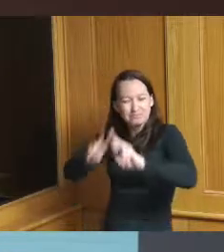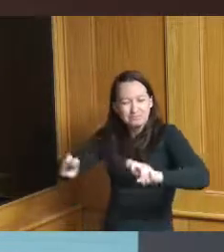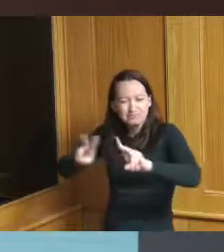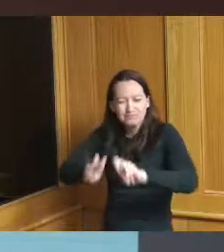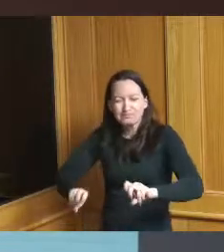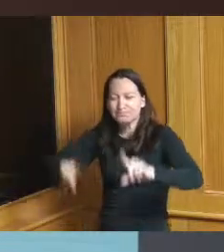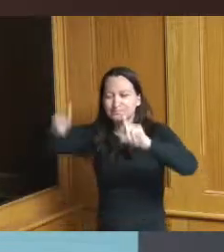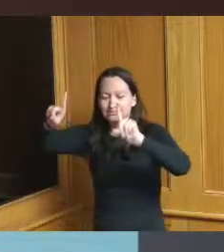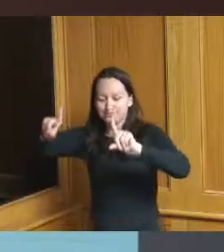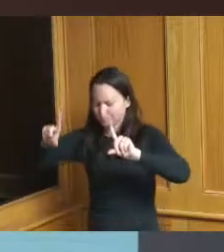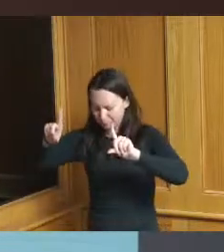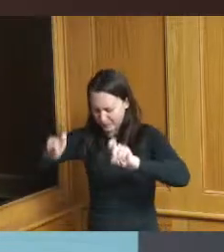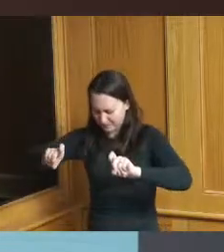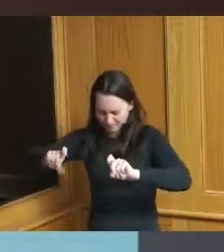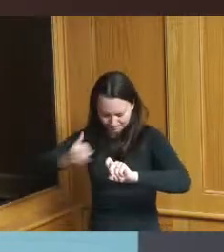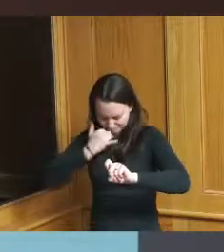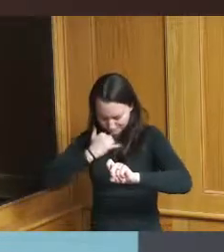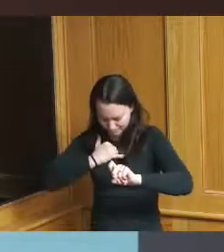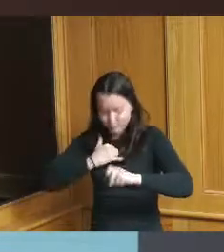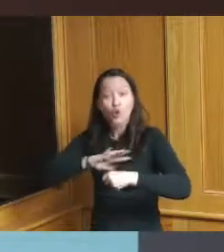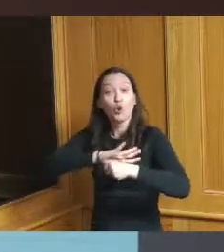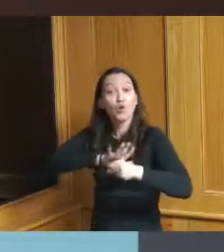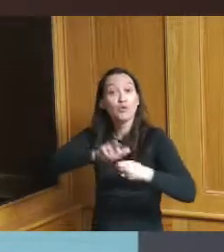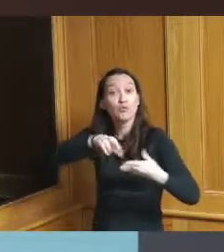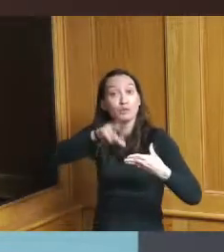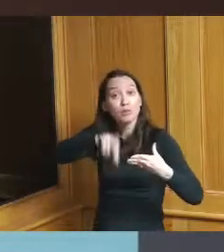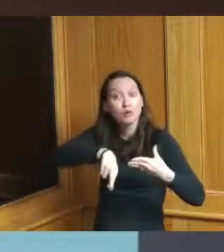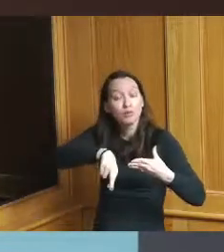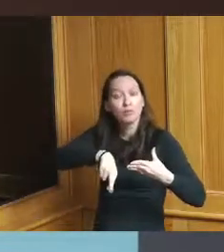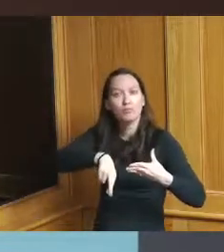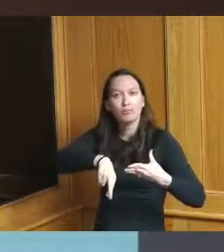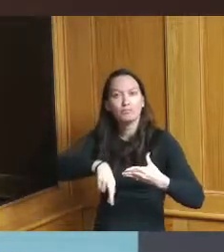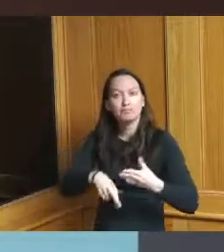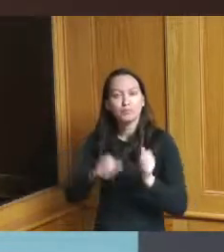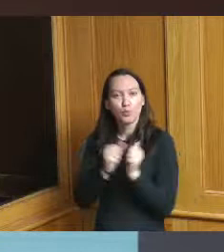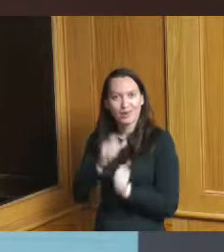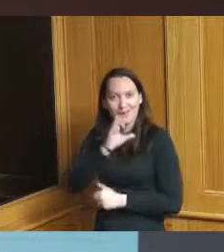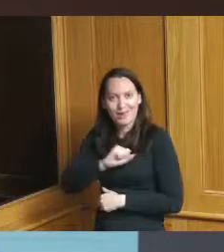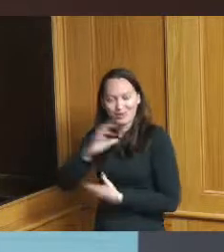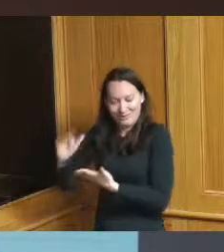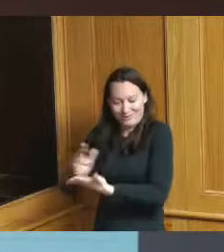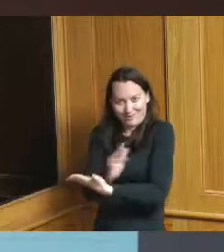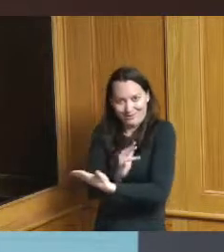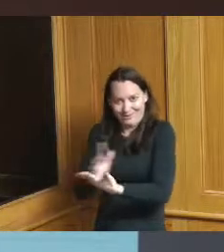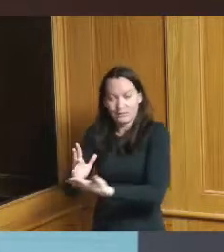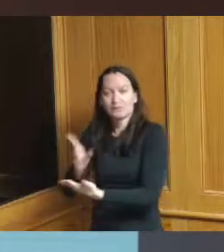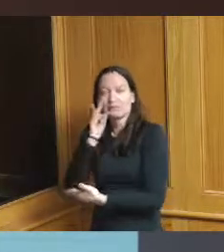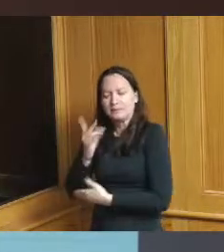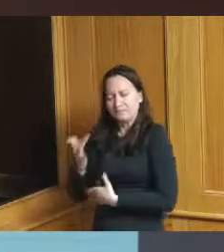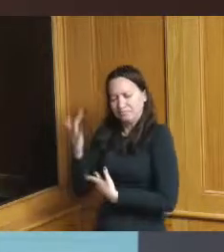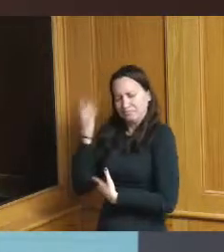test or not test results but the Covid results by demographics we did see early on in December